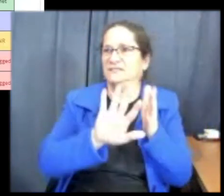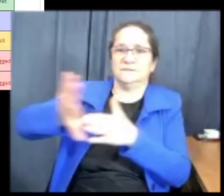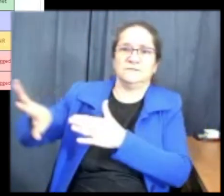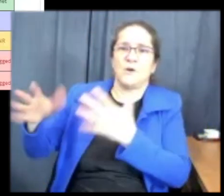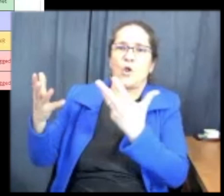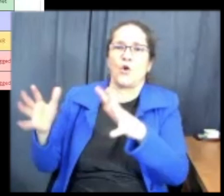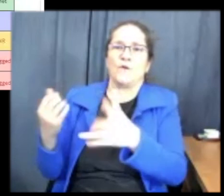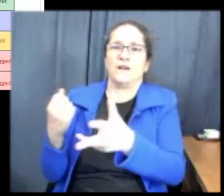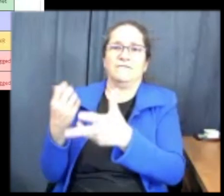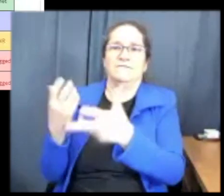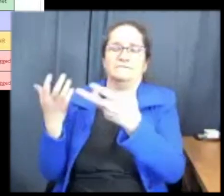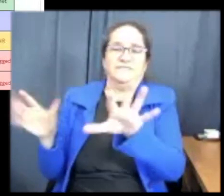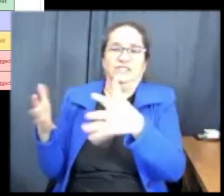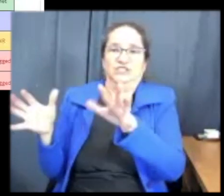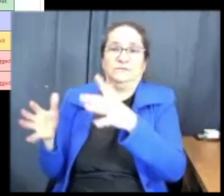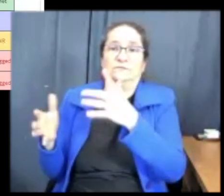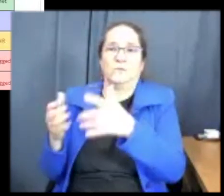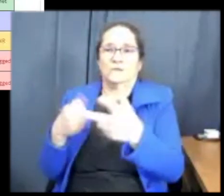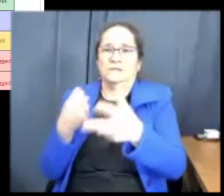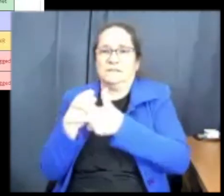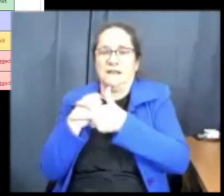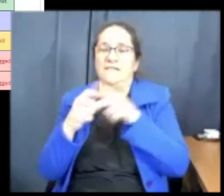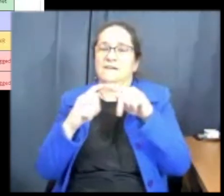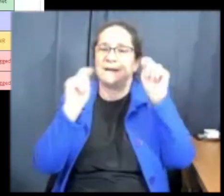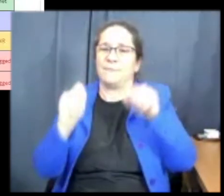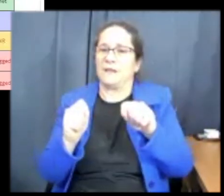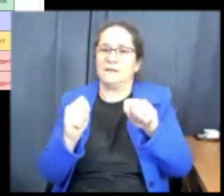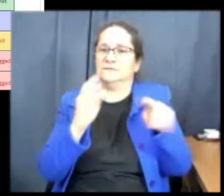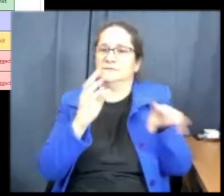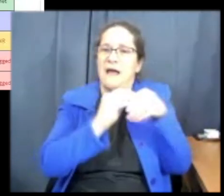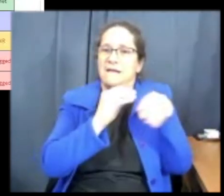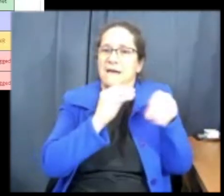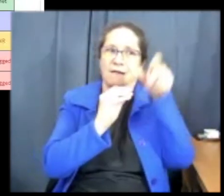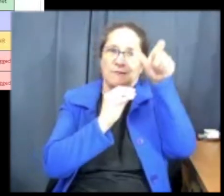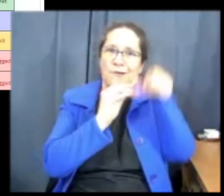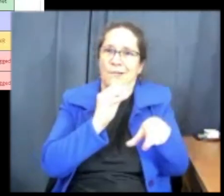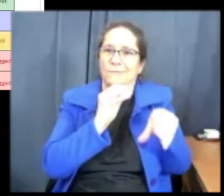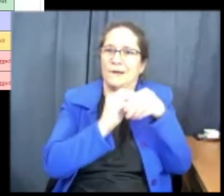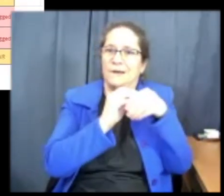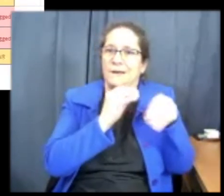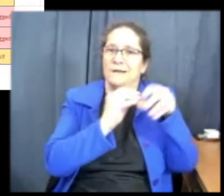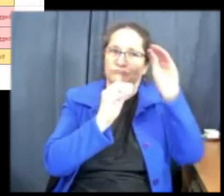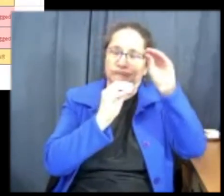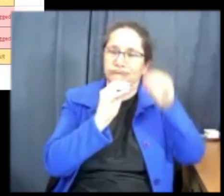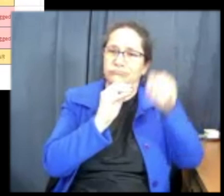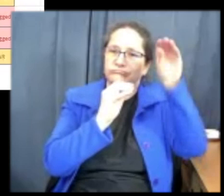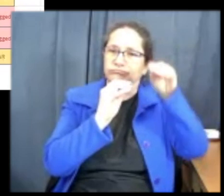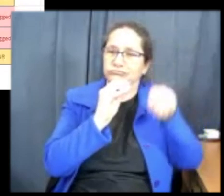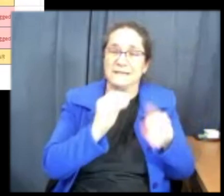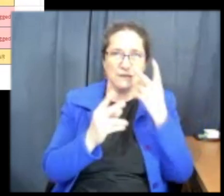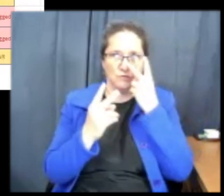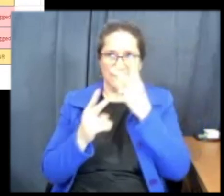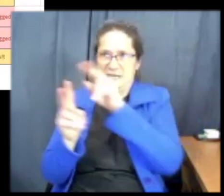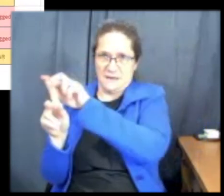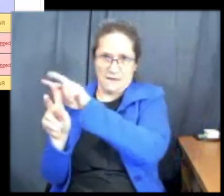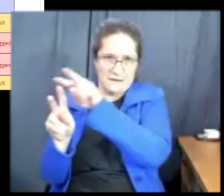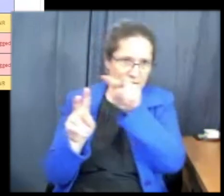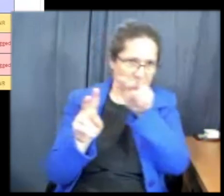and use it year by year to continue to track your trends and where your district is going in relation to special education data.